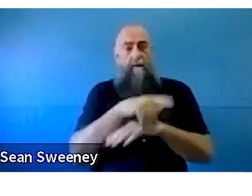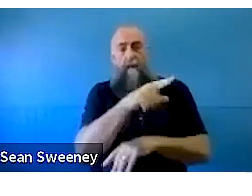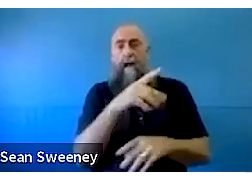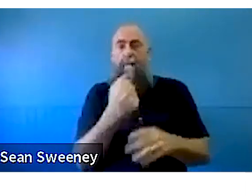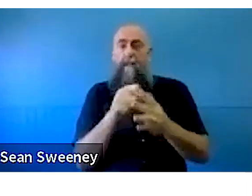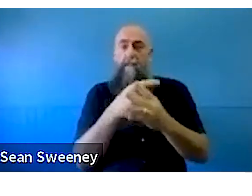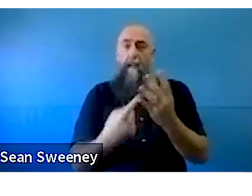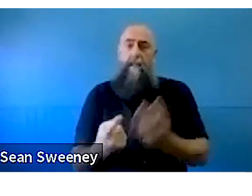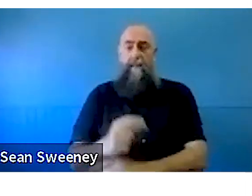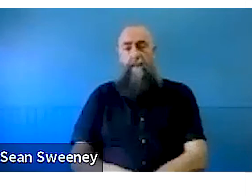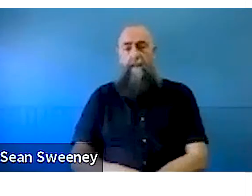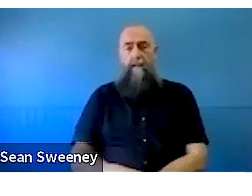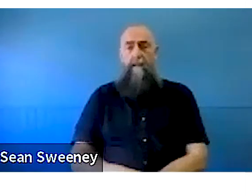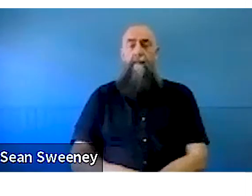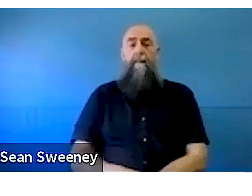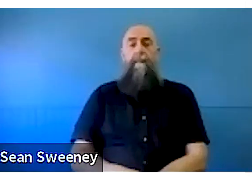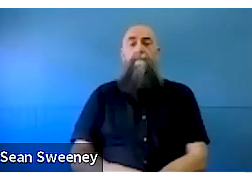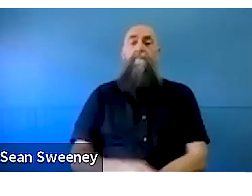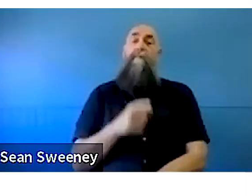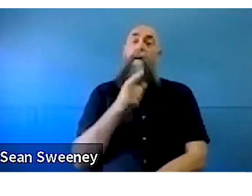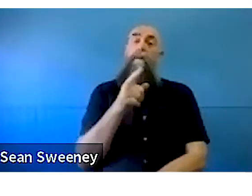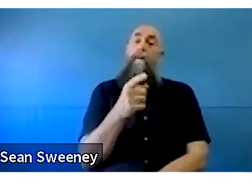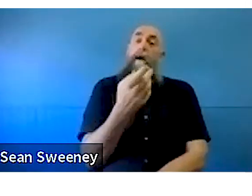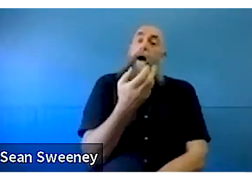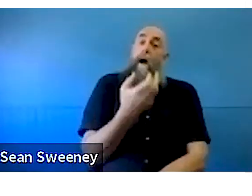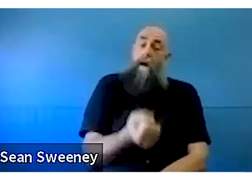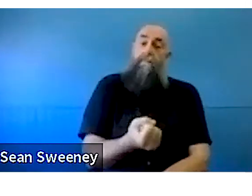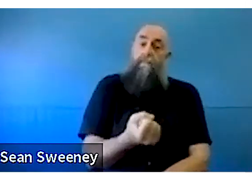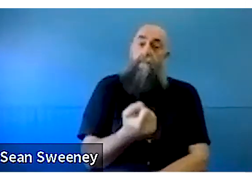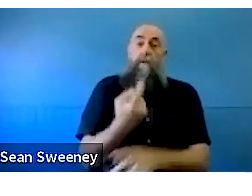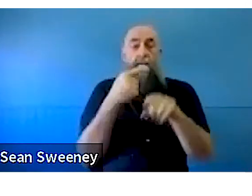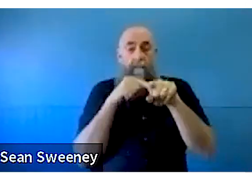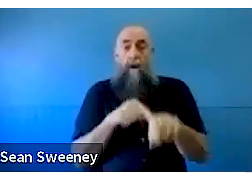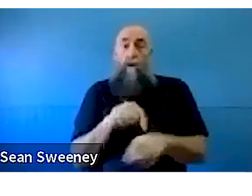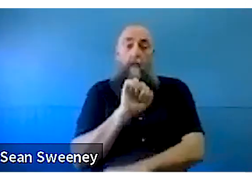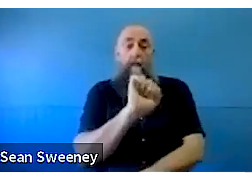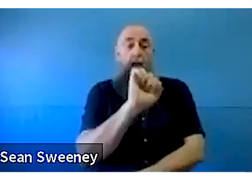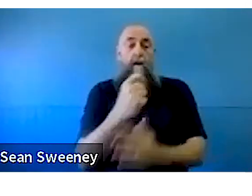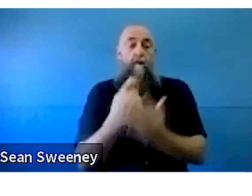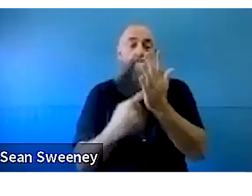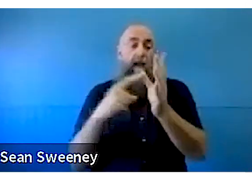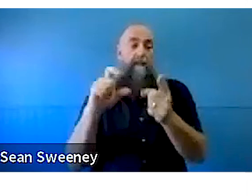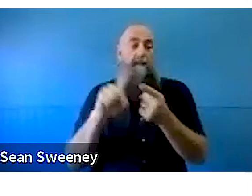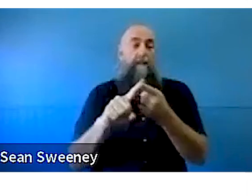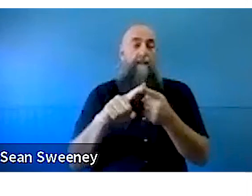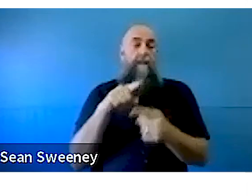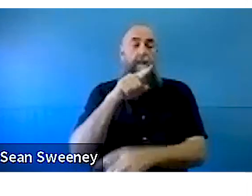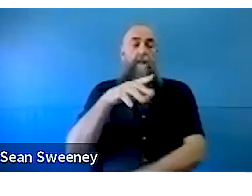There are two really important acts that govern all of this. The disability act and the antidiscrimination act.